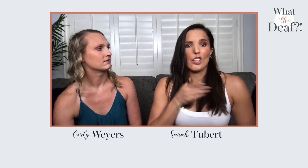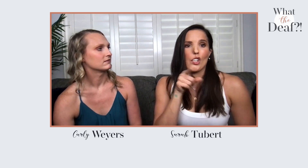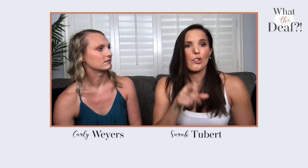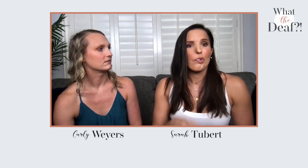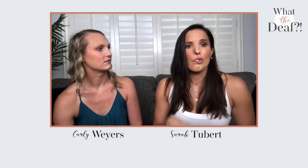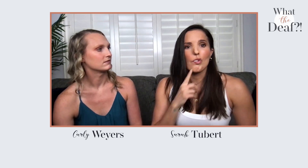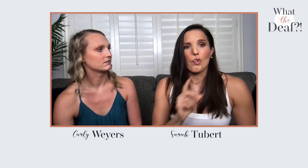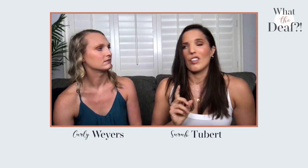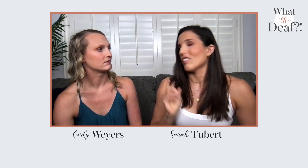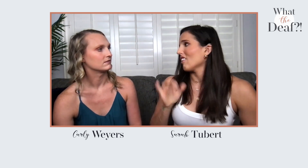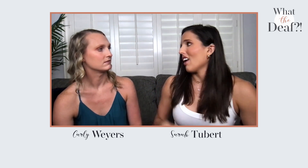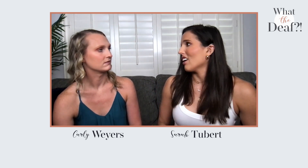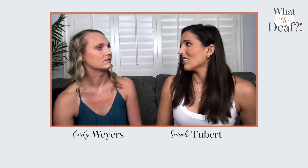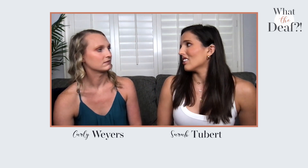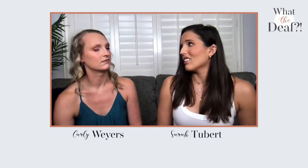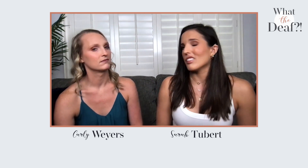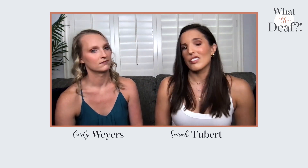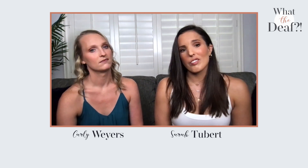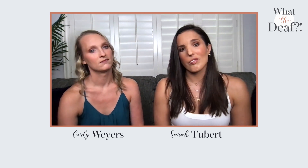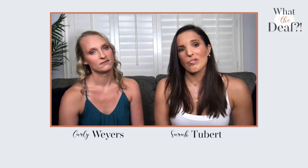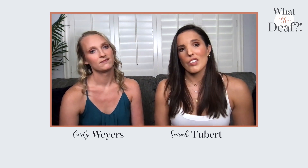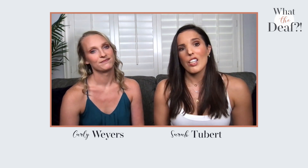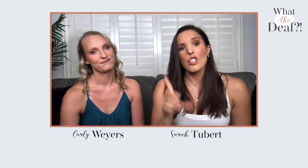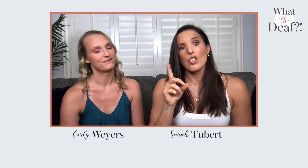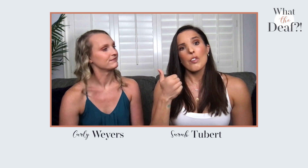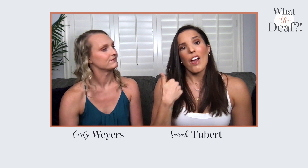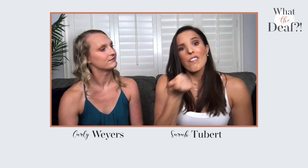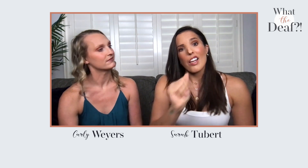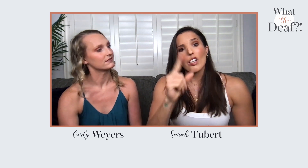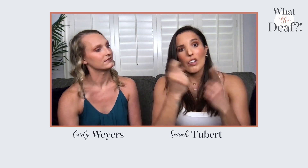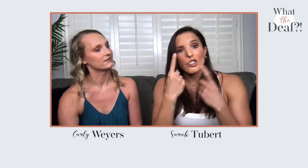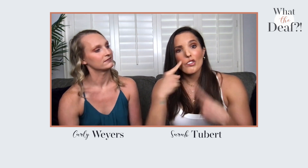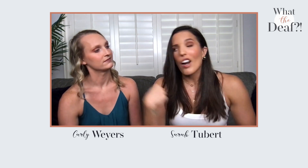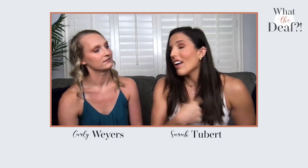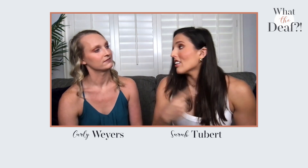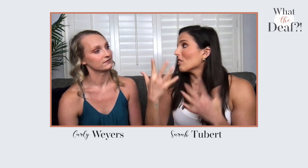We really appreciate you for that. And now I'm wondering, do you have any questions for us